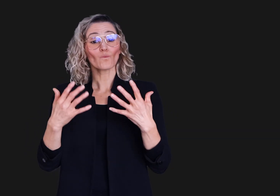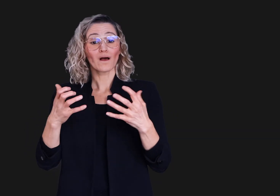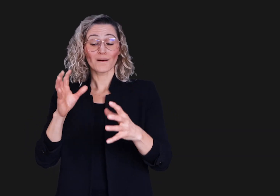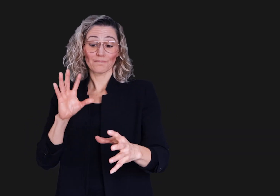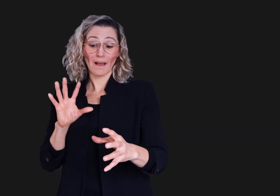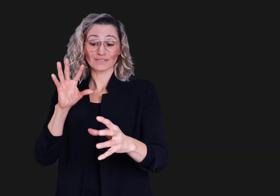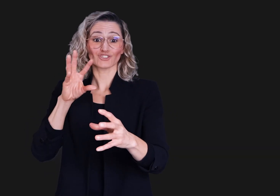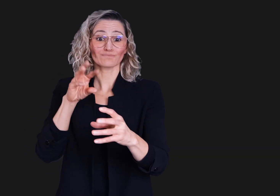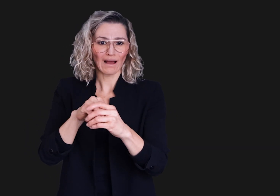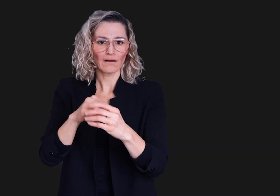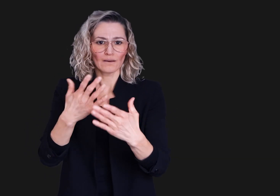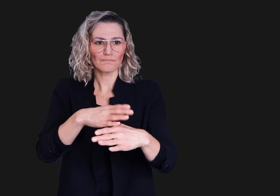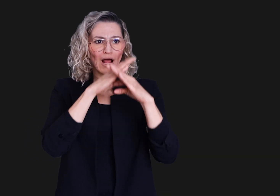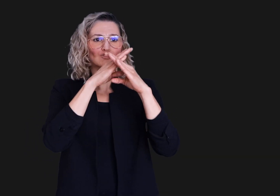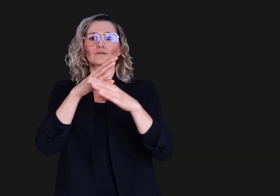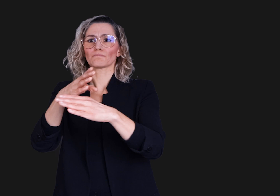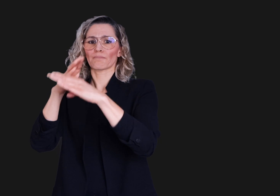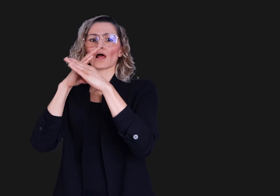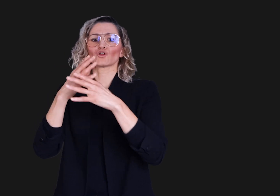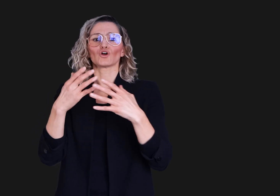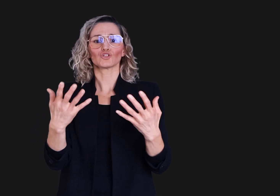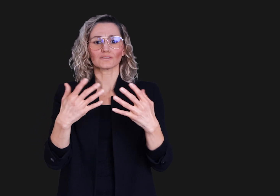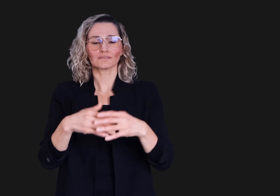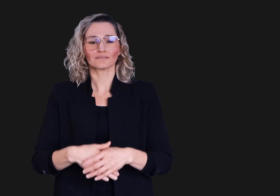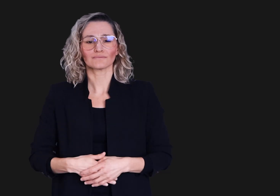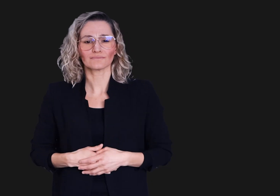Barriers to participation